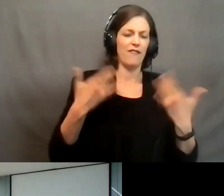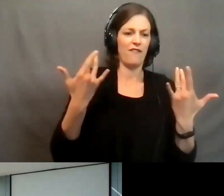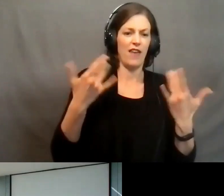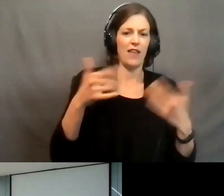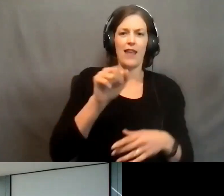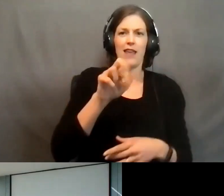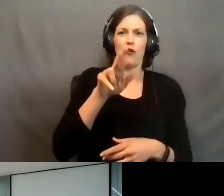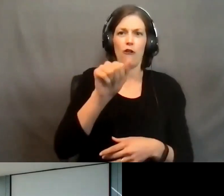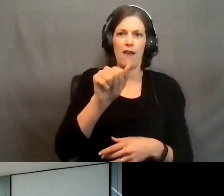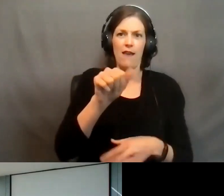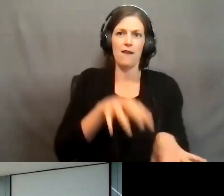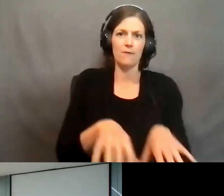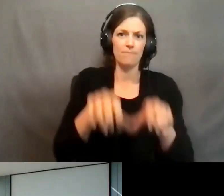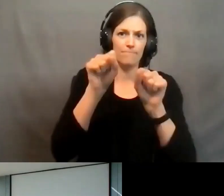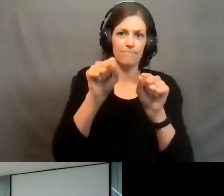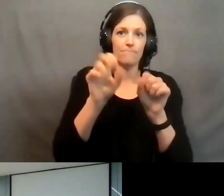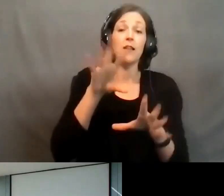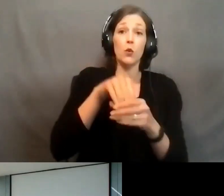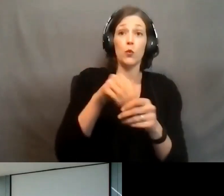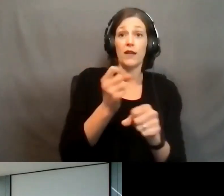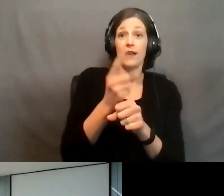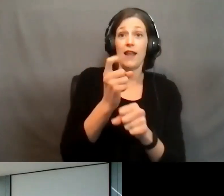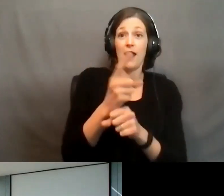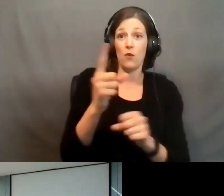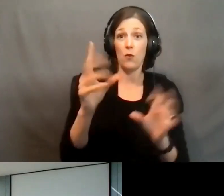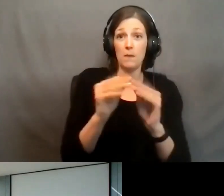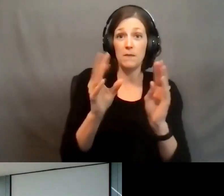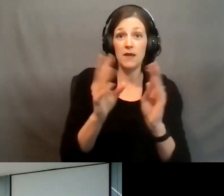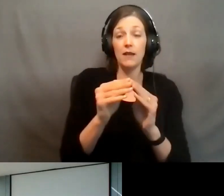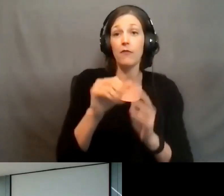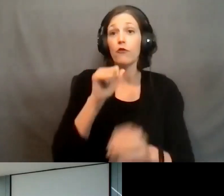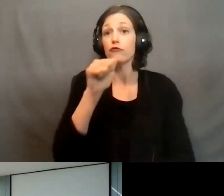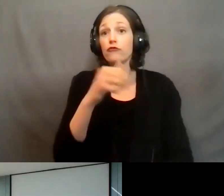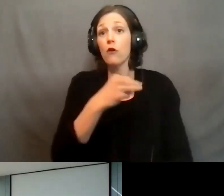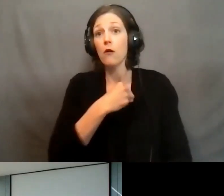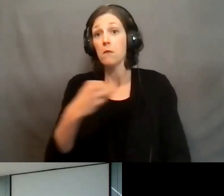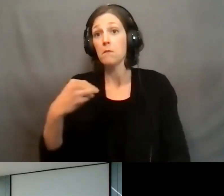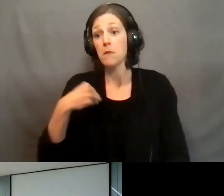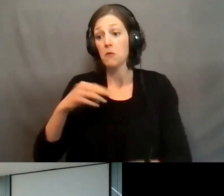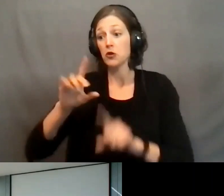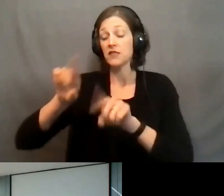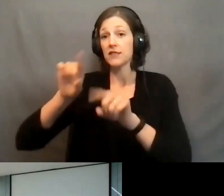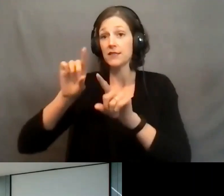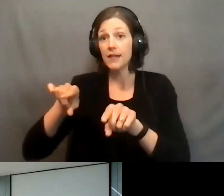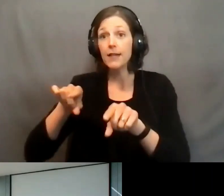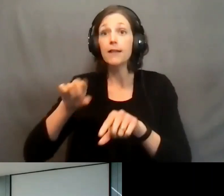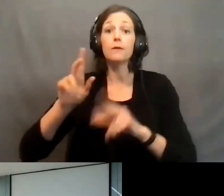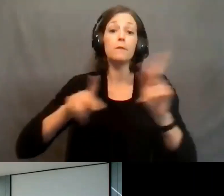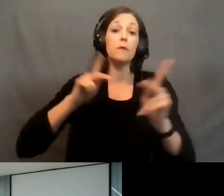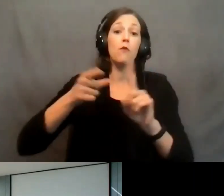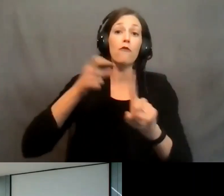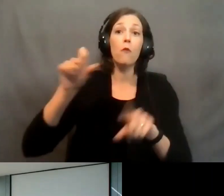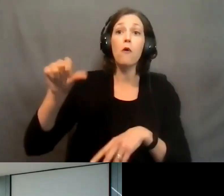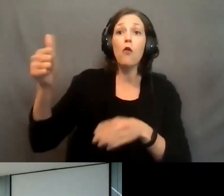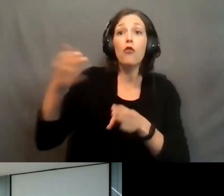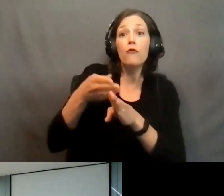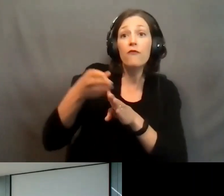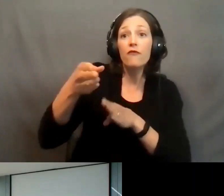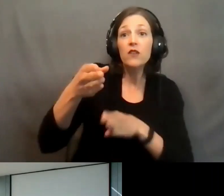including the annual meeting 12:07:21 , there are nonmembers who attend , people from other fields 12:07:26 . We are here to serve you